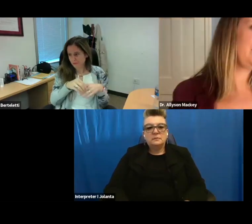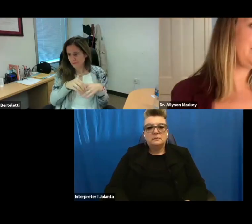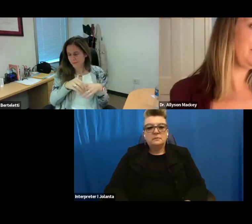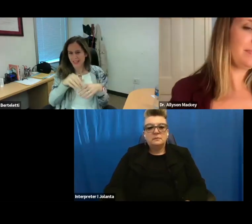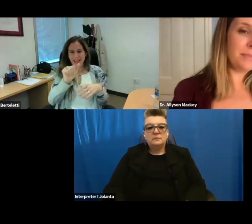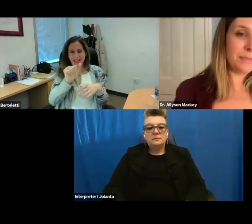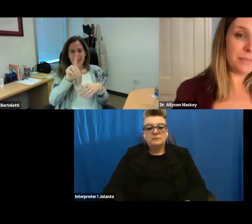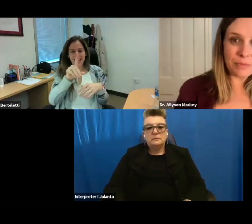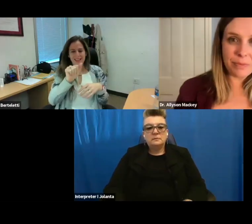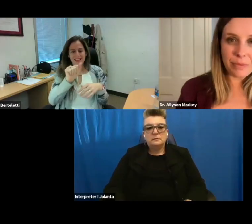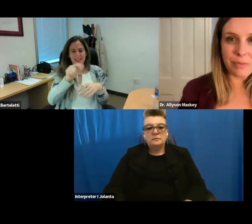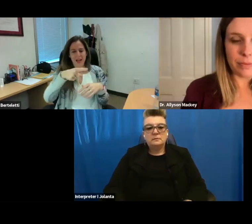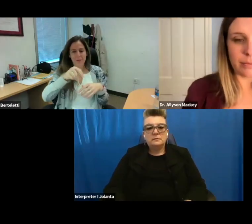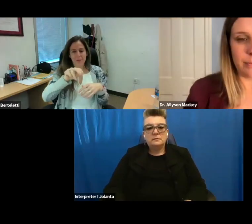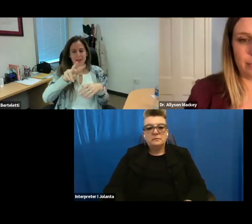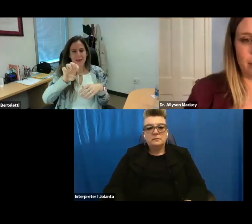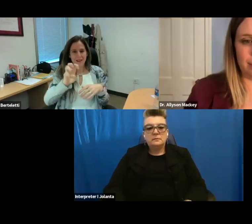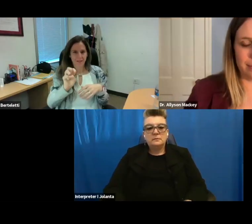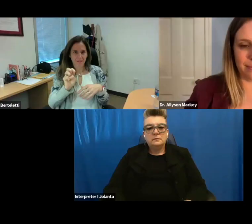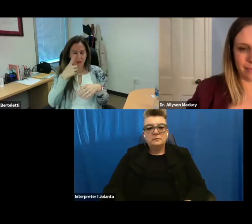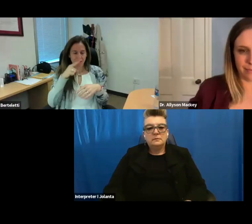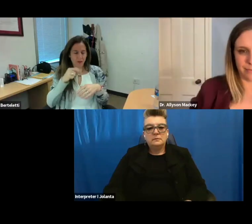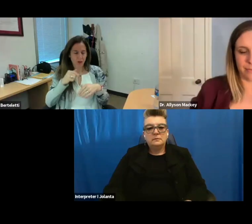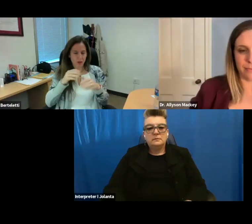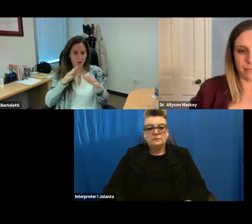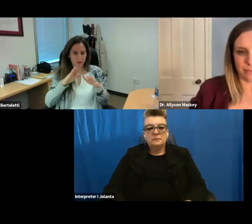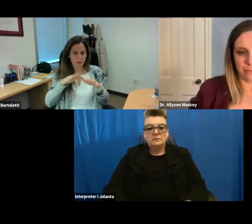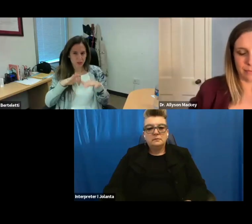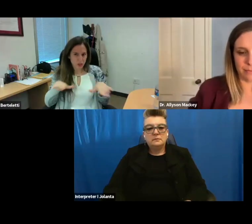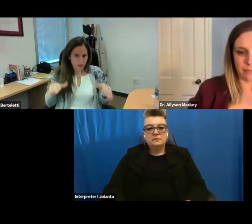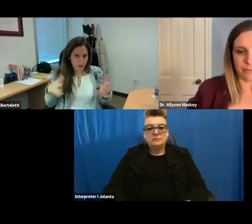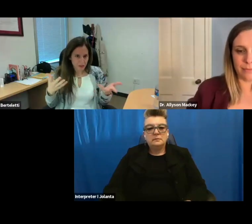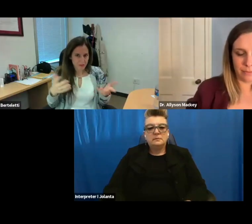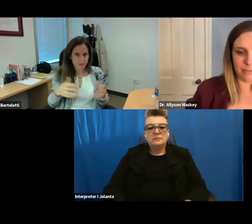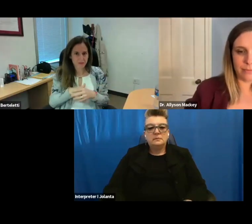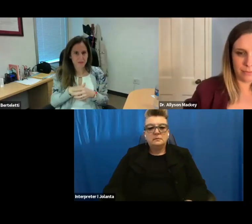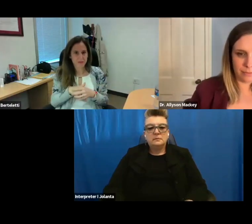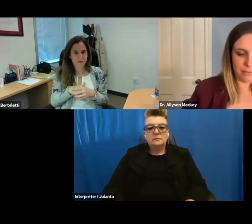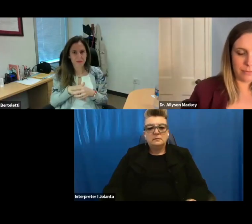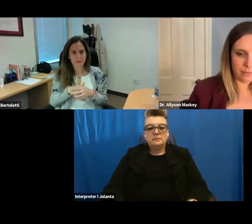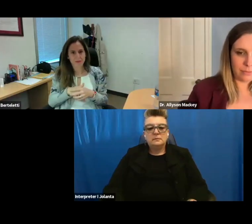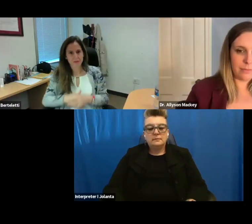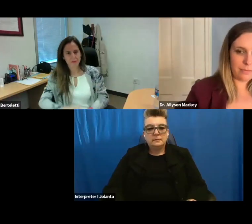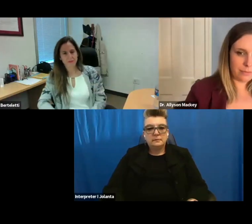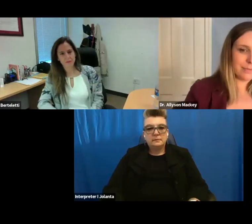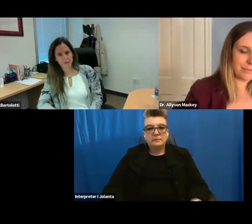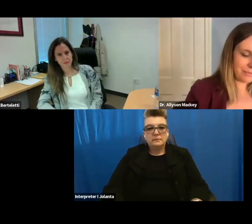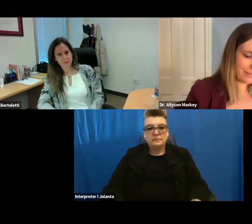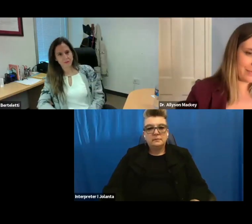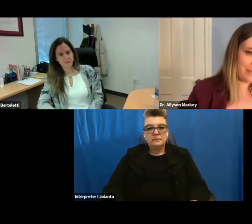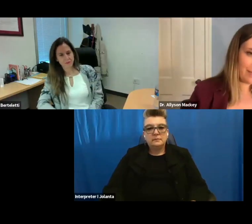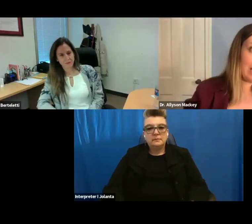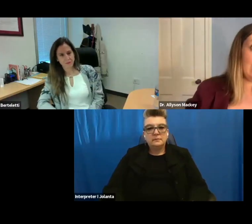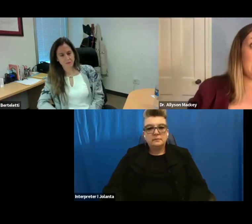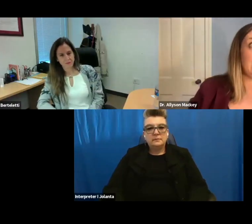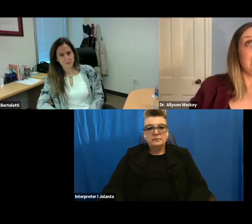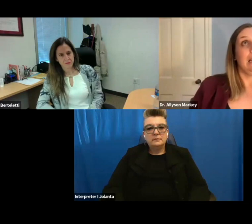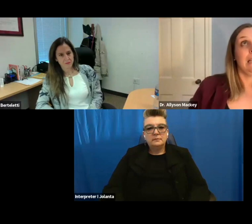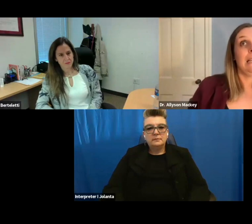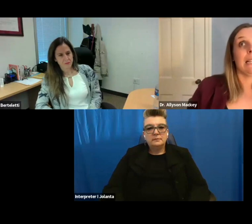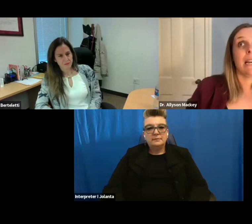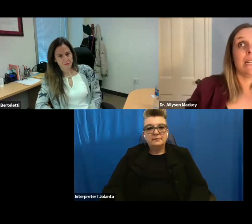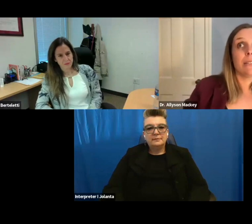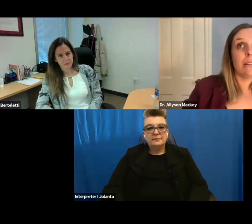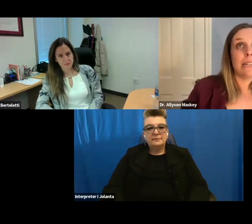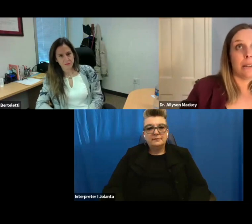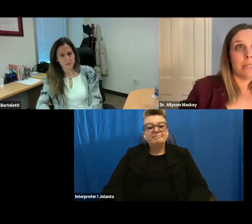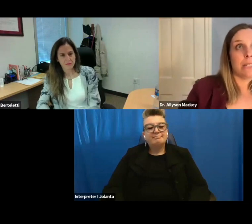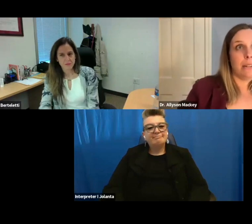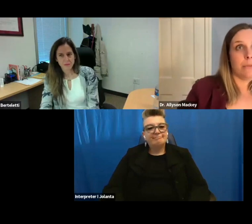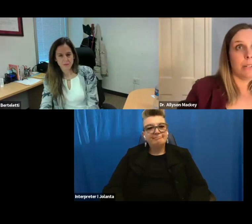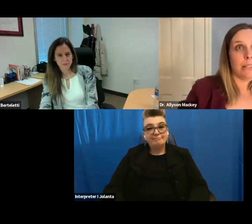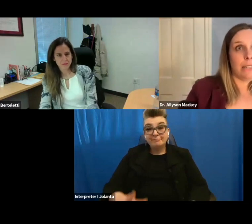would or how that mechanism can be adaptive for children yes i started out this line of